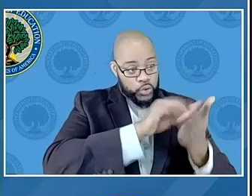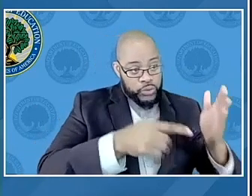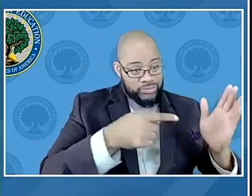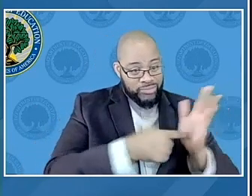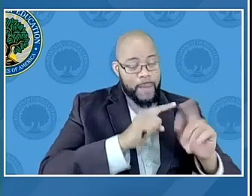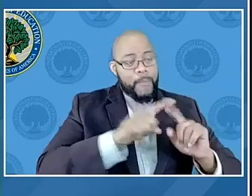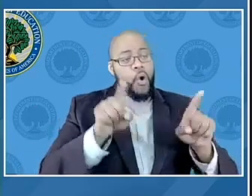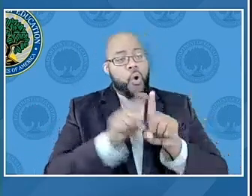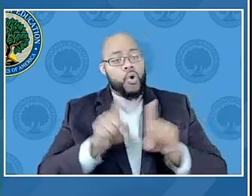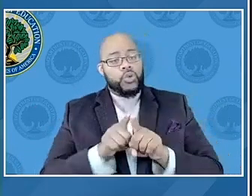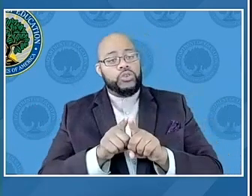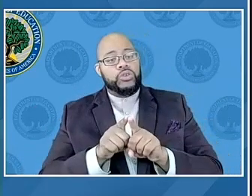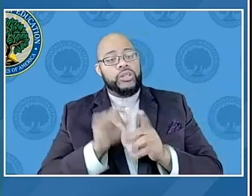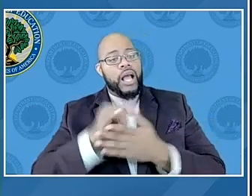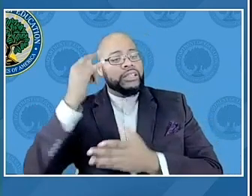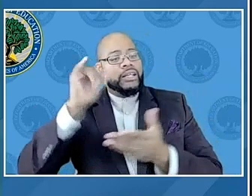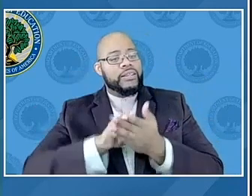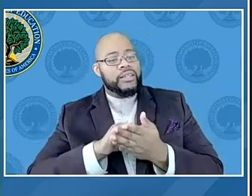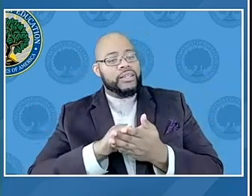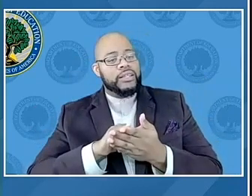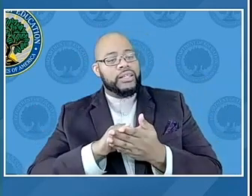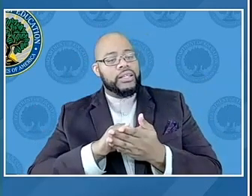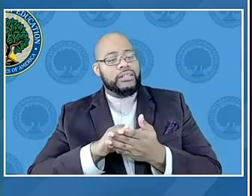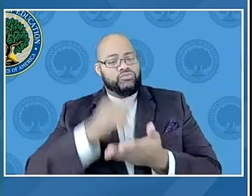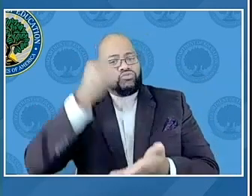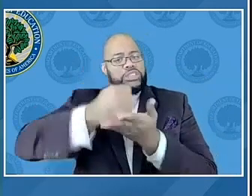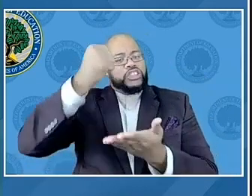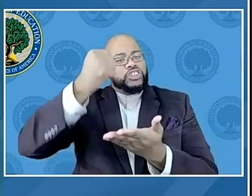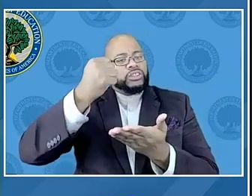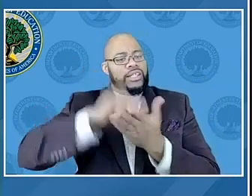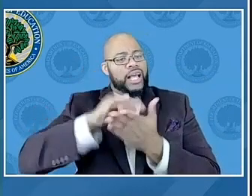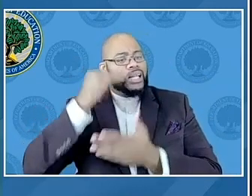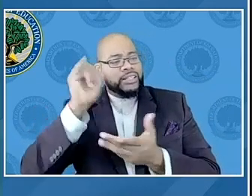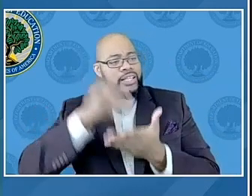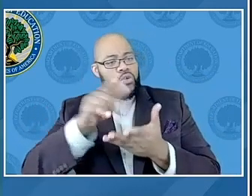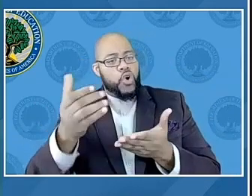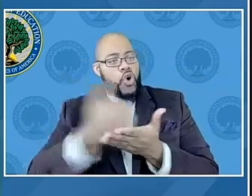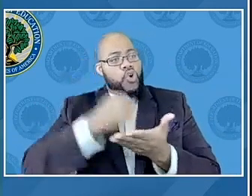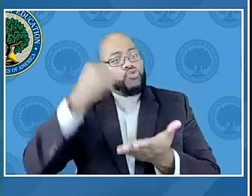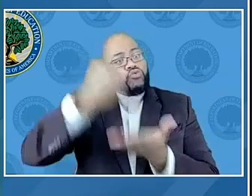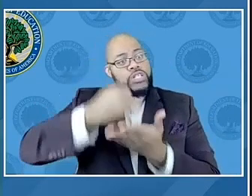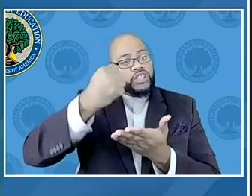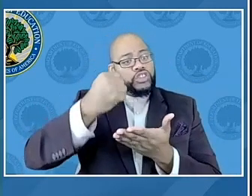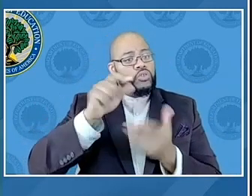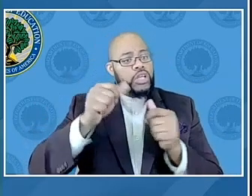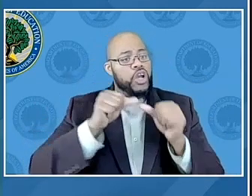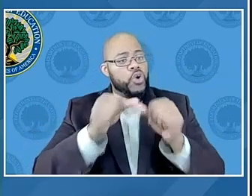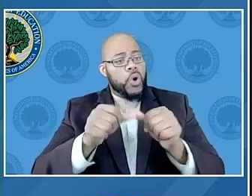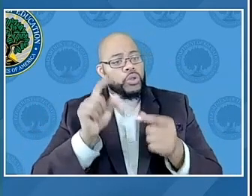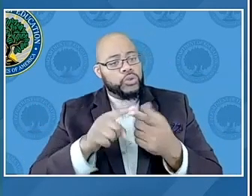about the idea that credentialization, the idea that if you earn a credential, you can go on to get a market return that will